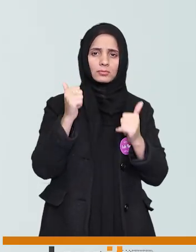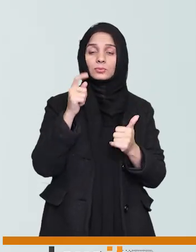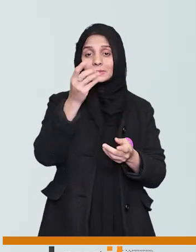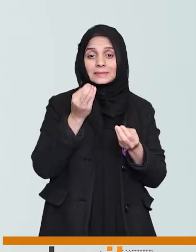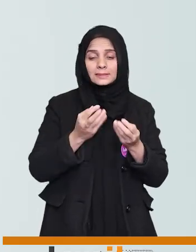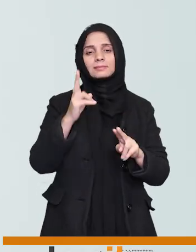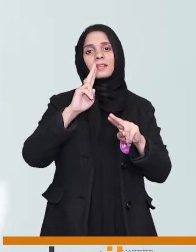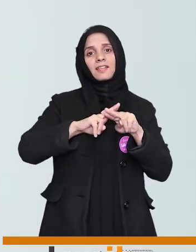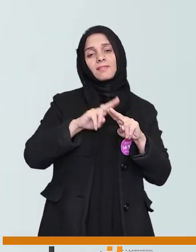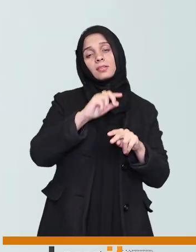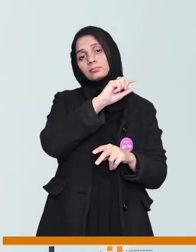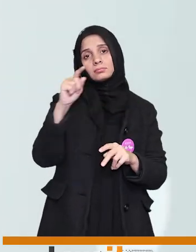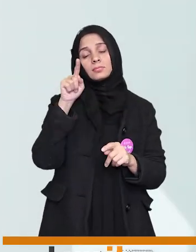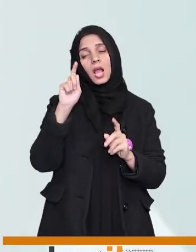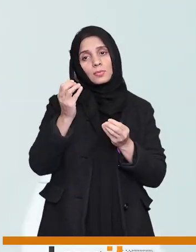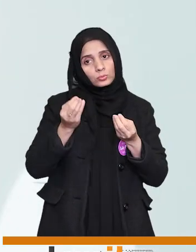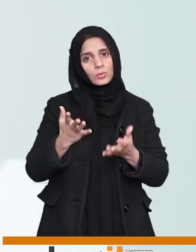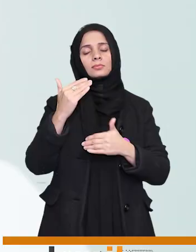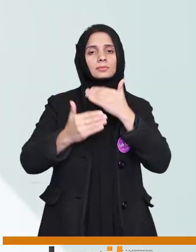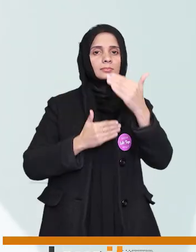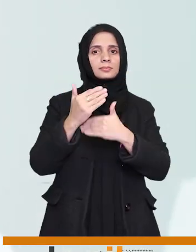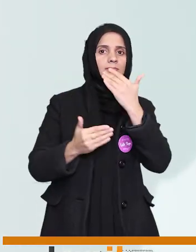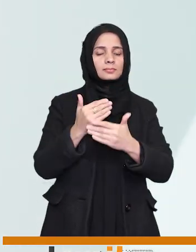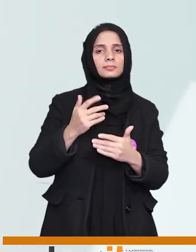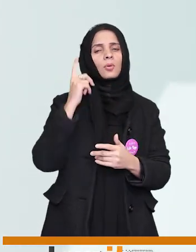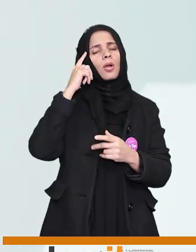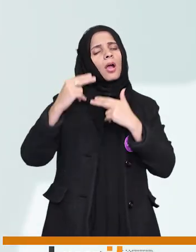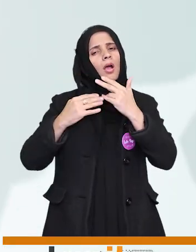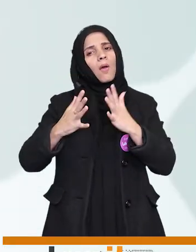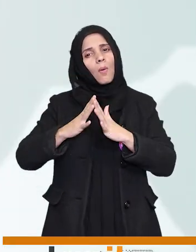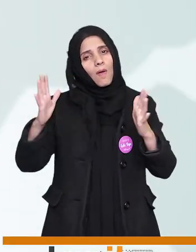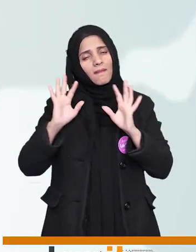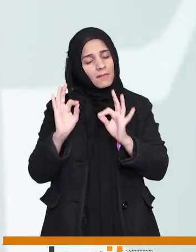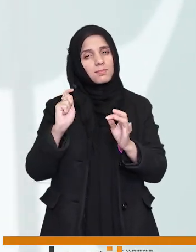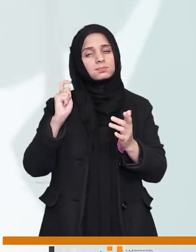Because when you are used to it, when you get into the group, when you get into the system,